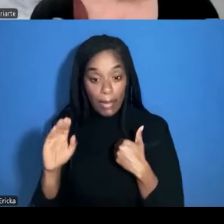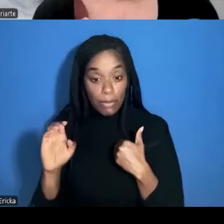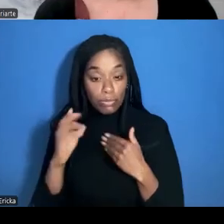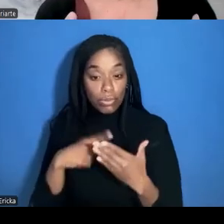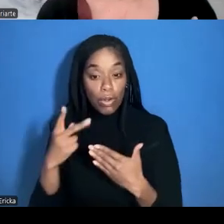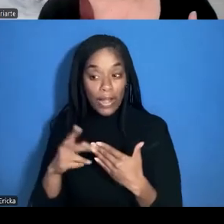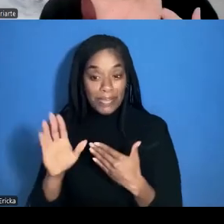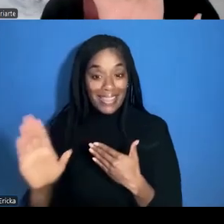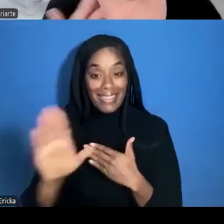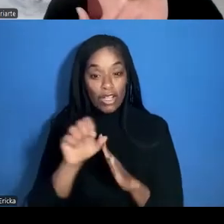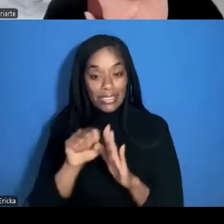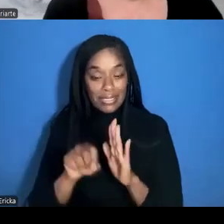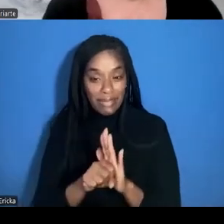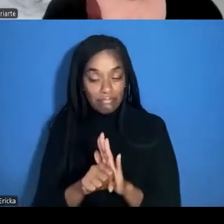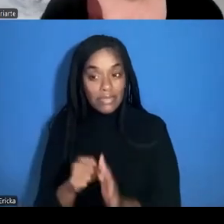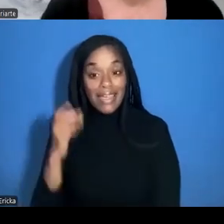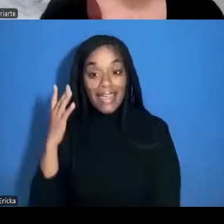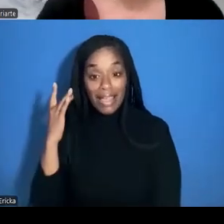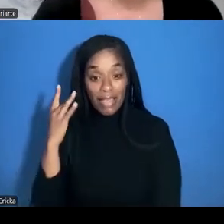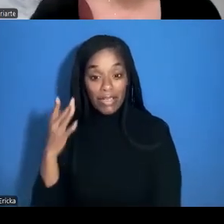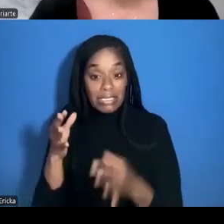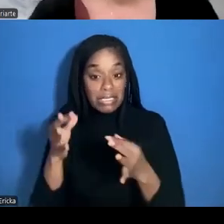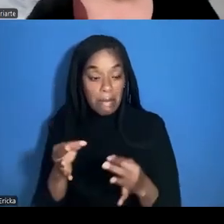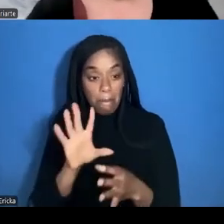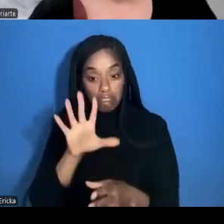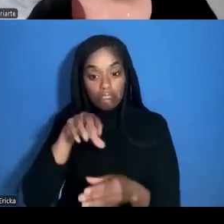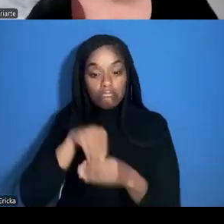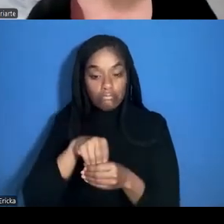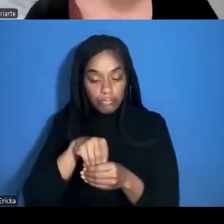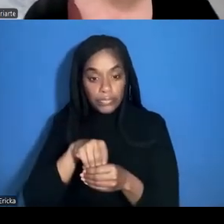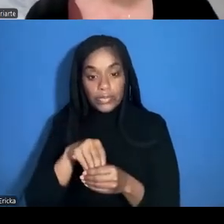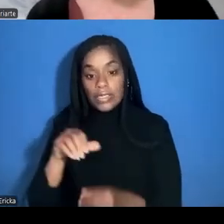So California has opted to participate in the Able program.